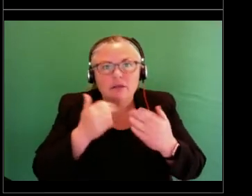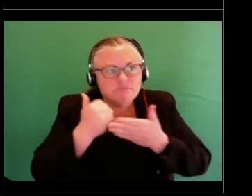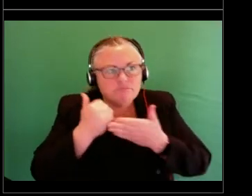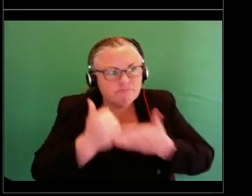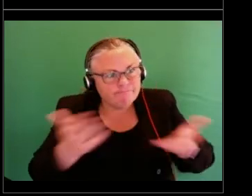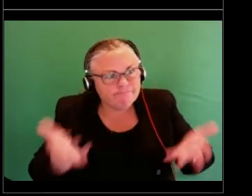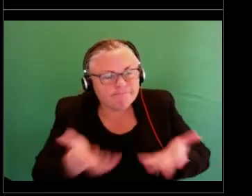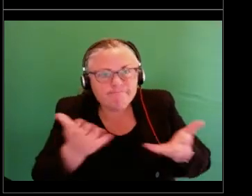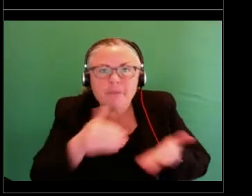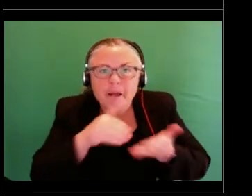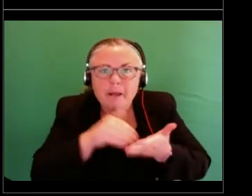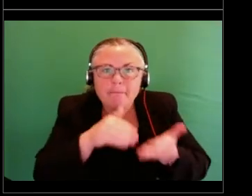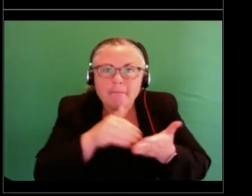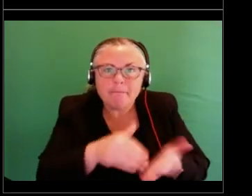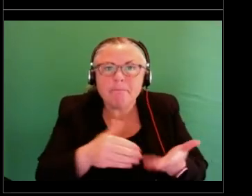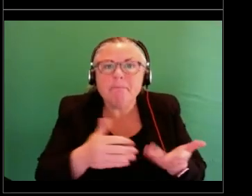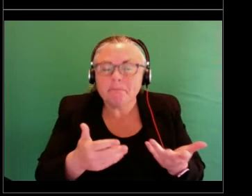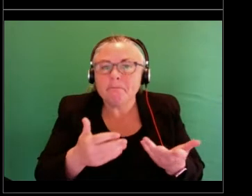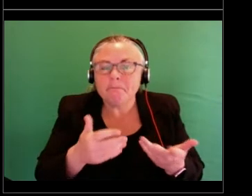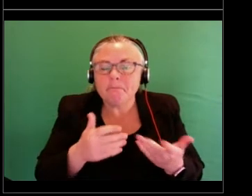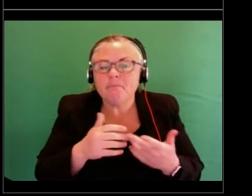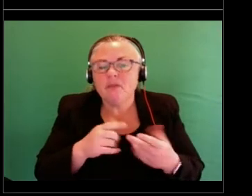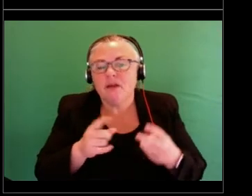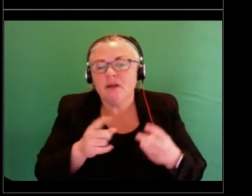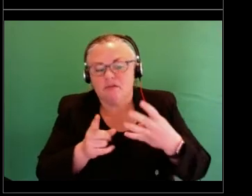with children when parental alienation is occurring?